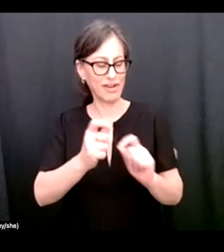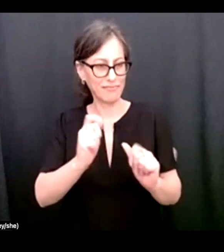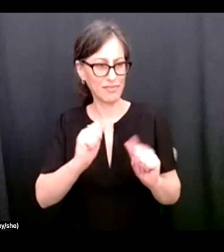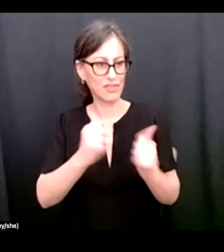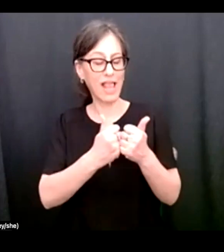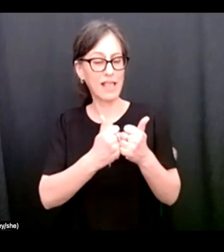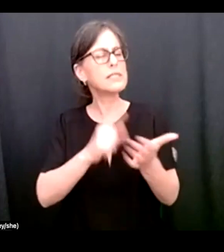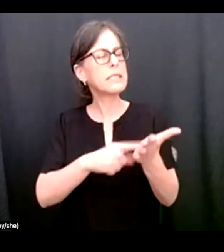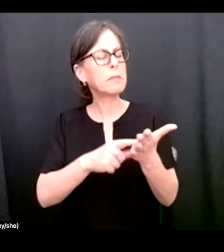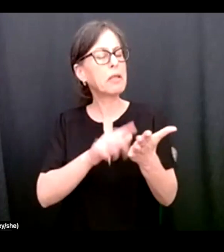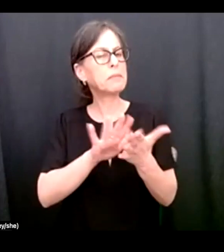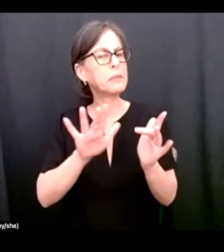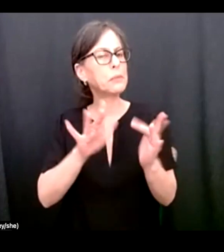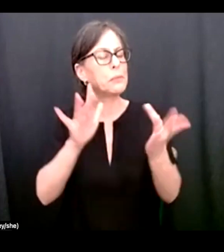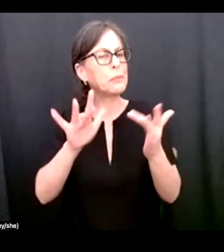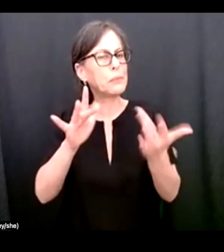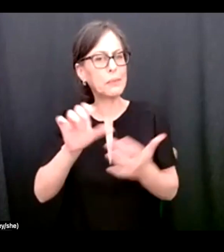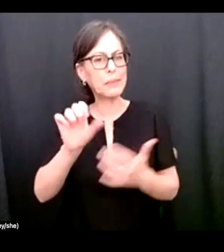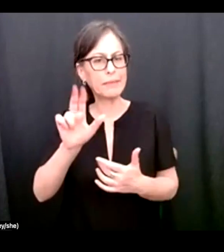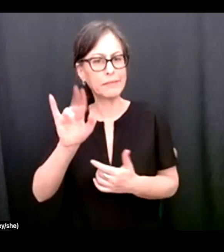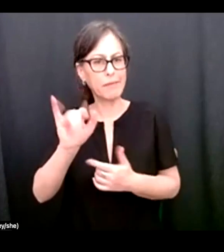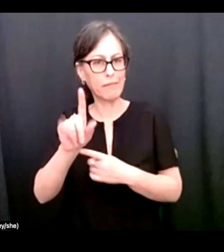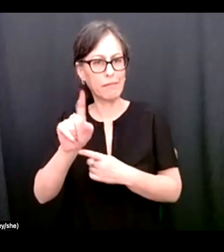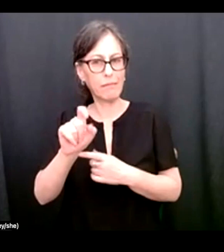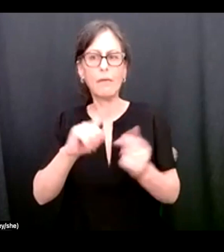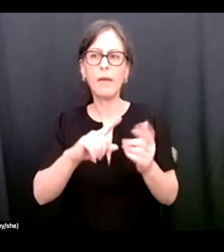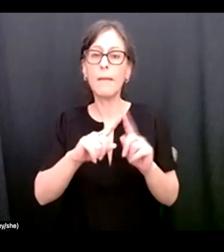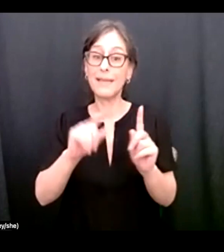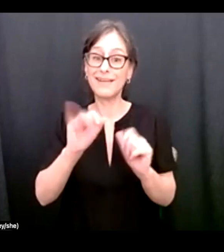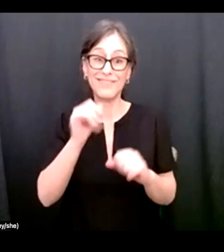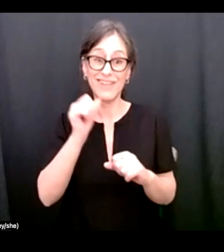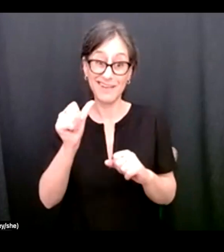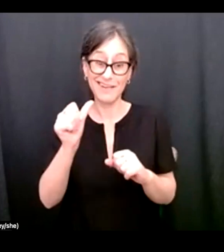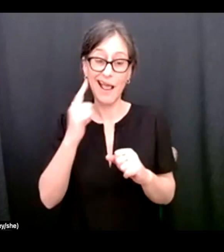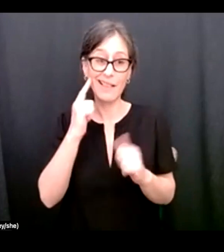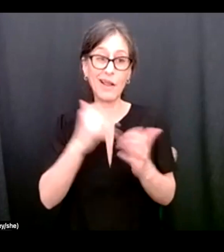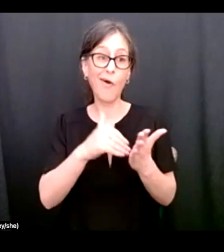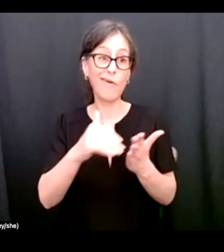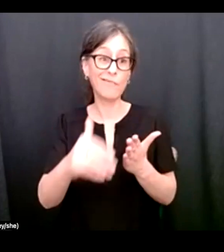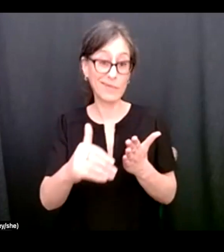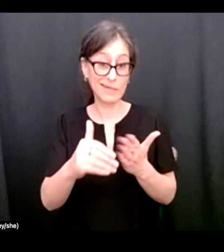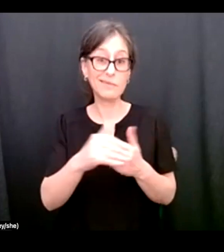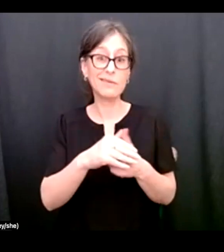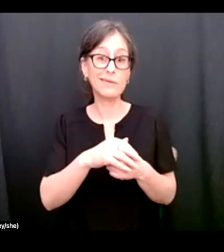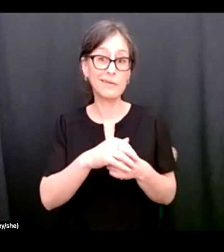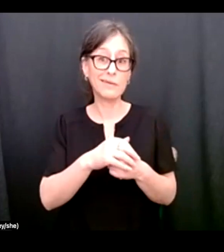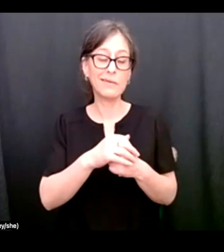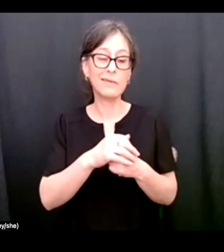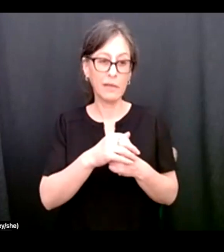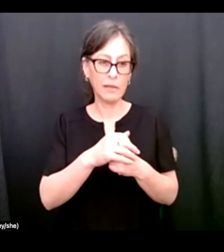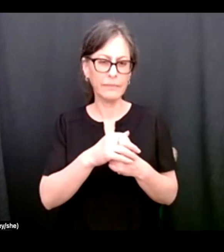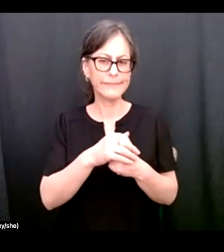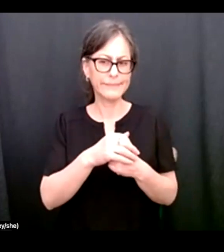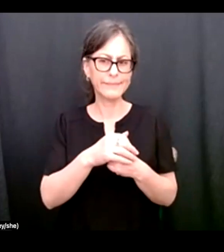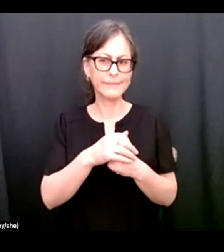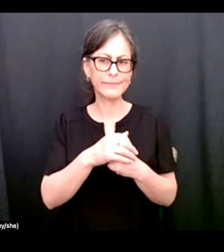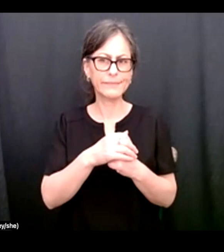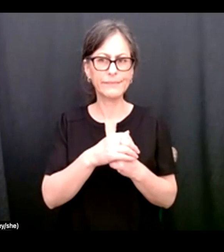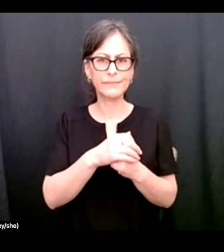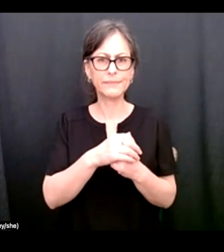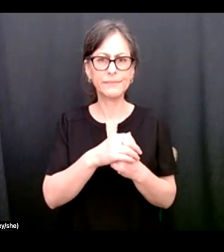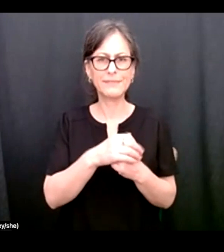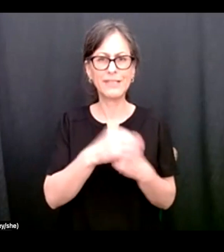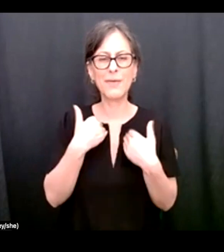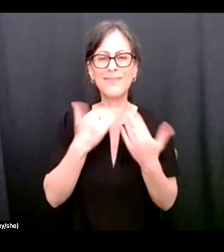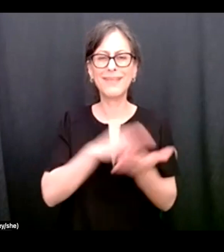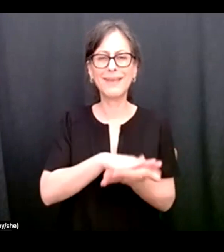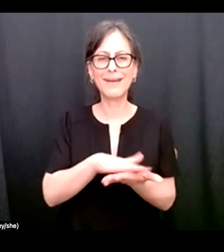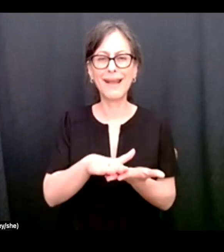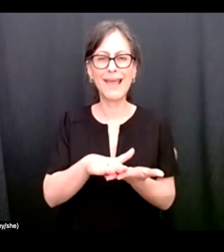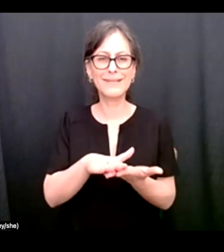But even when it's not, I think a lot of the time you come away with that nice kind of jolt or shock